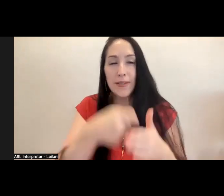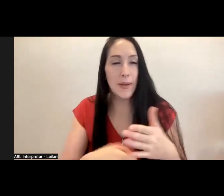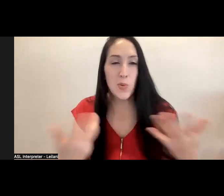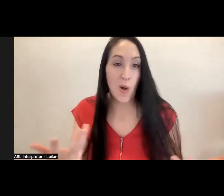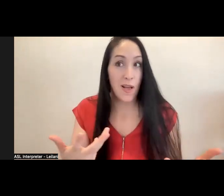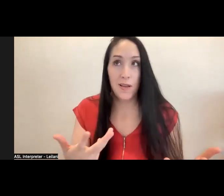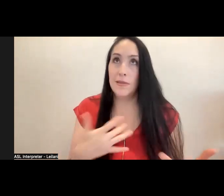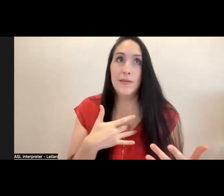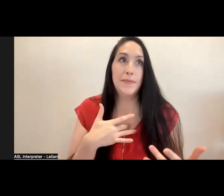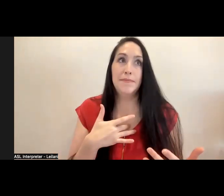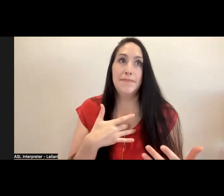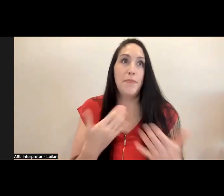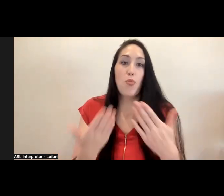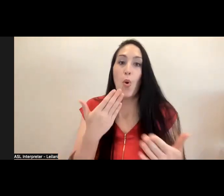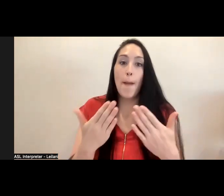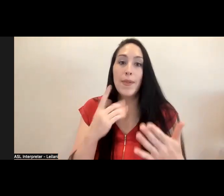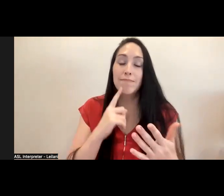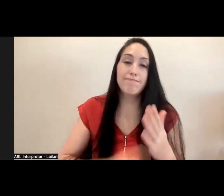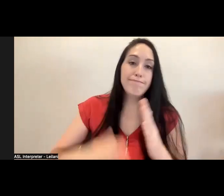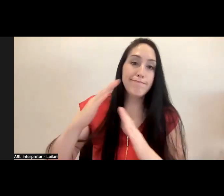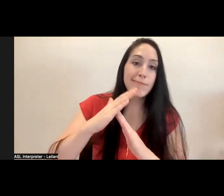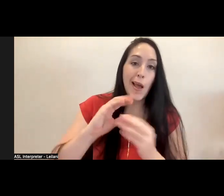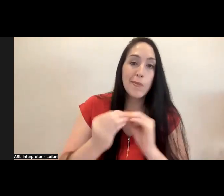which I should have asked Spencer, is, you know what the question we often see, and it's